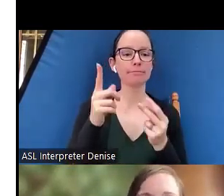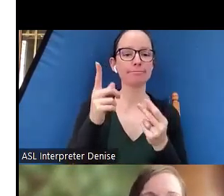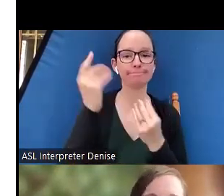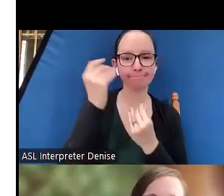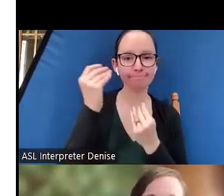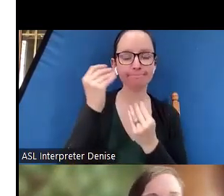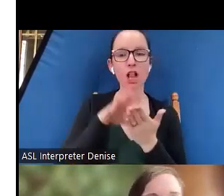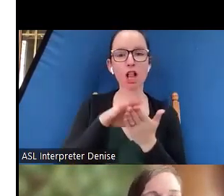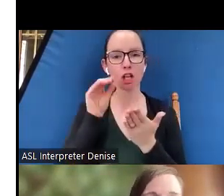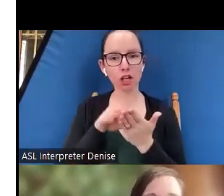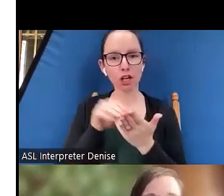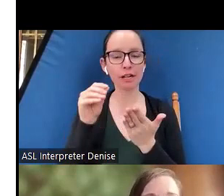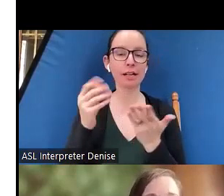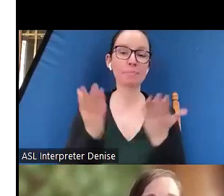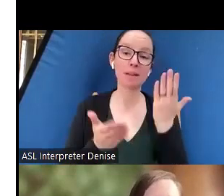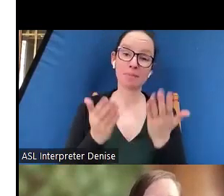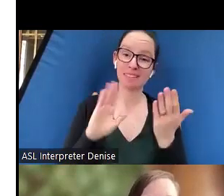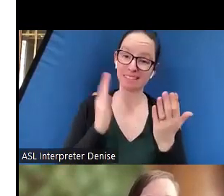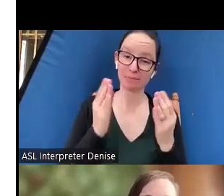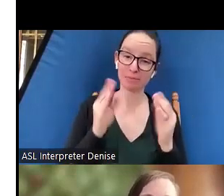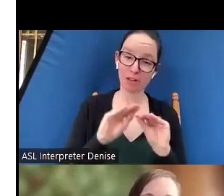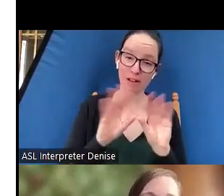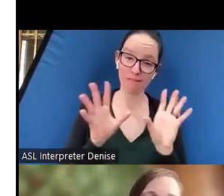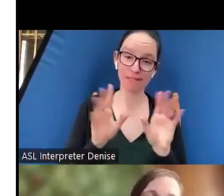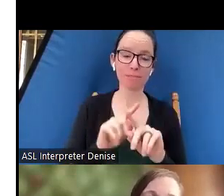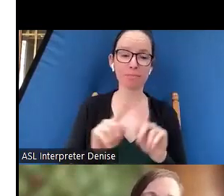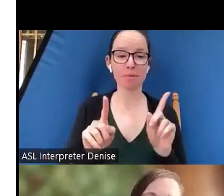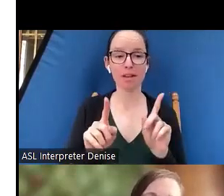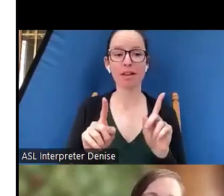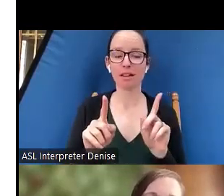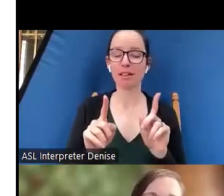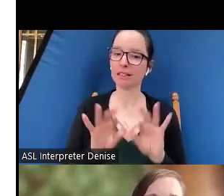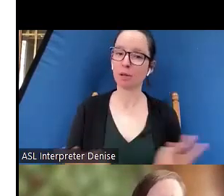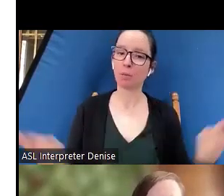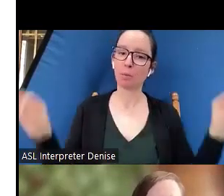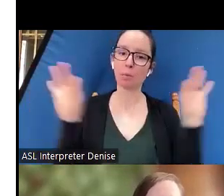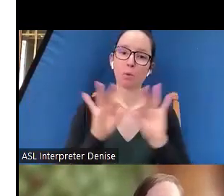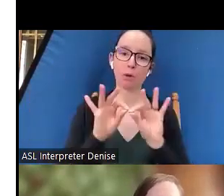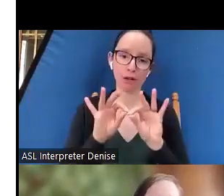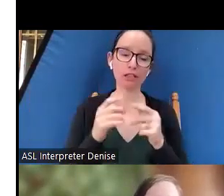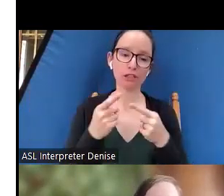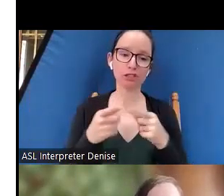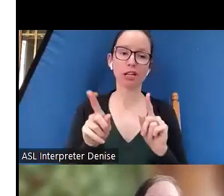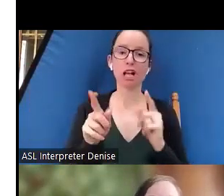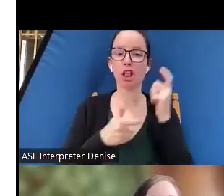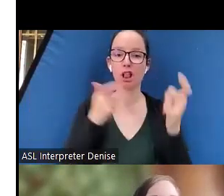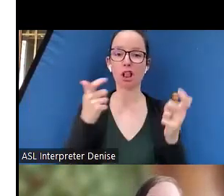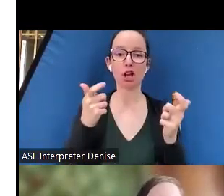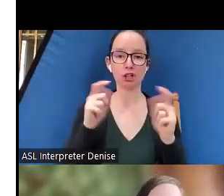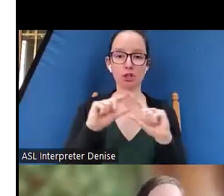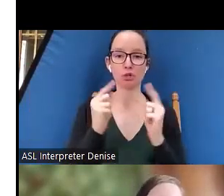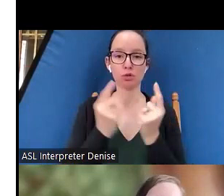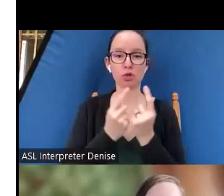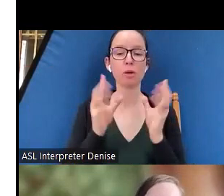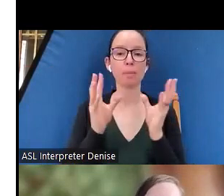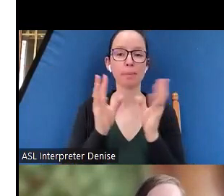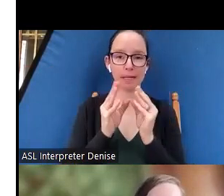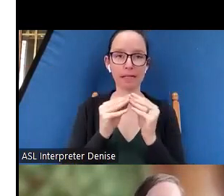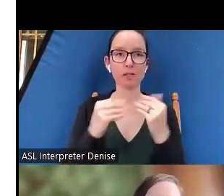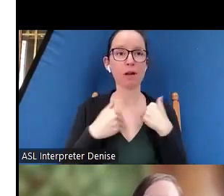we find this really important. Just making space at large group meetings to take stock of how things are going and what could be better.